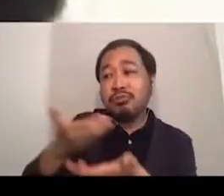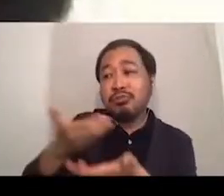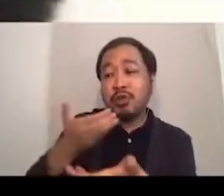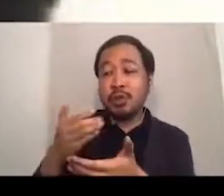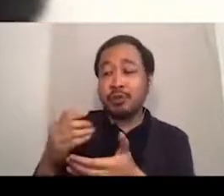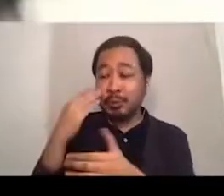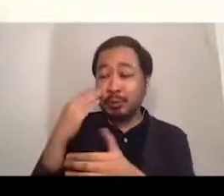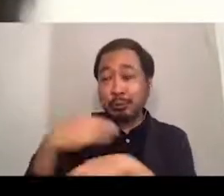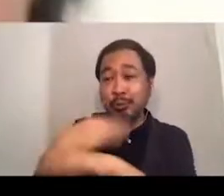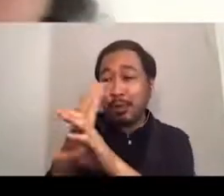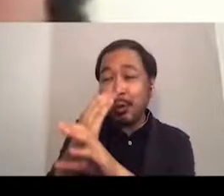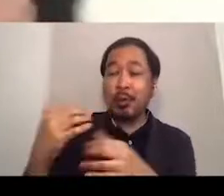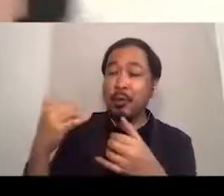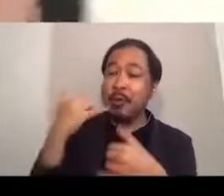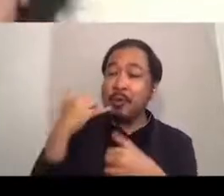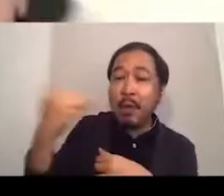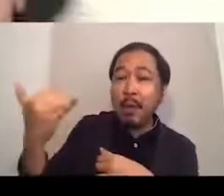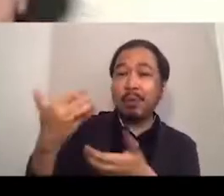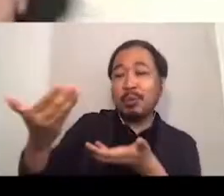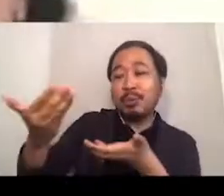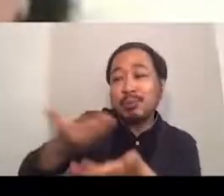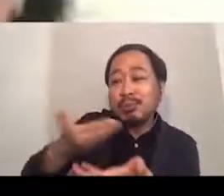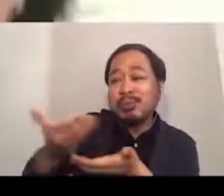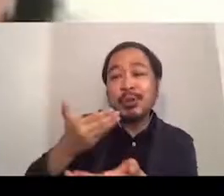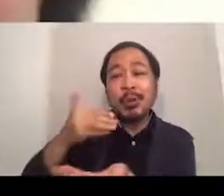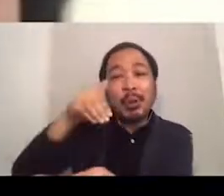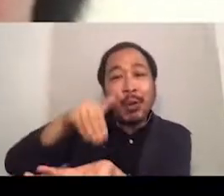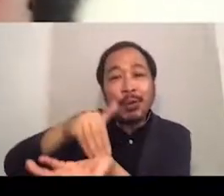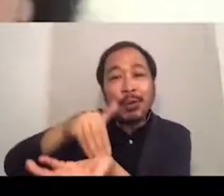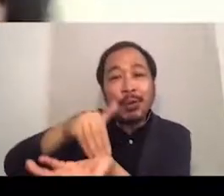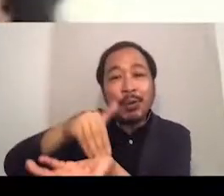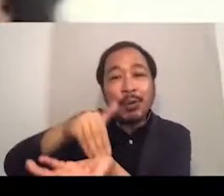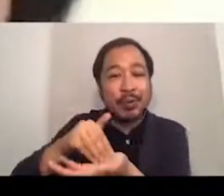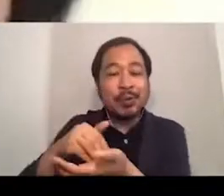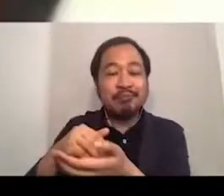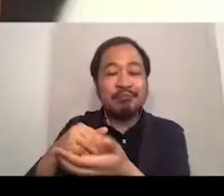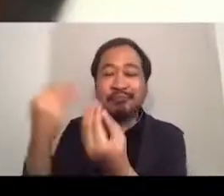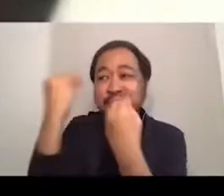there were a lot of challenges in terms of adopting and adapting the technology,